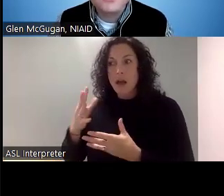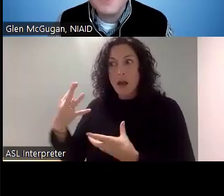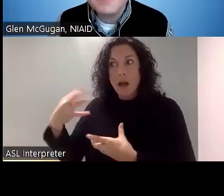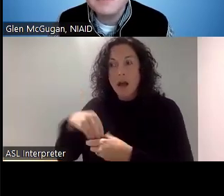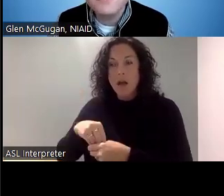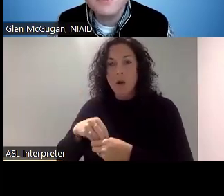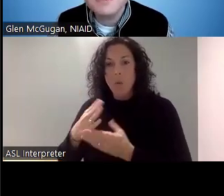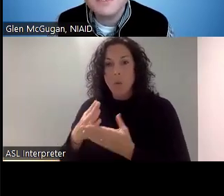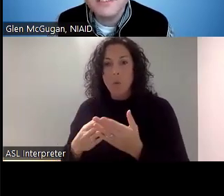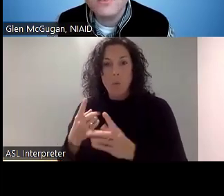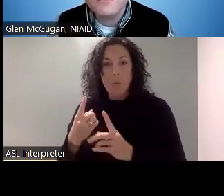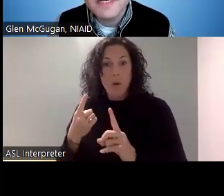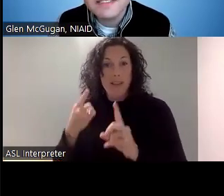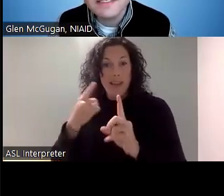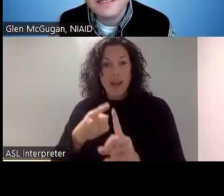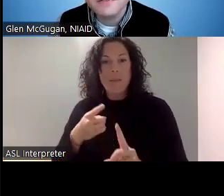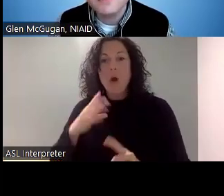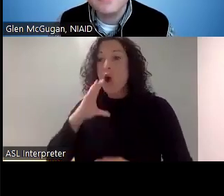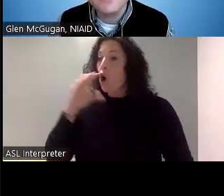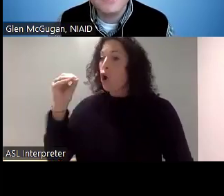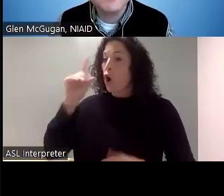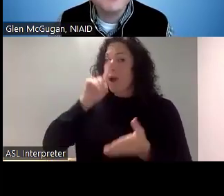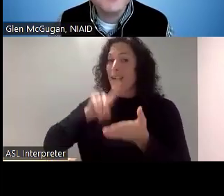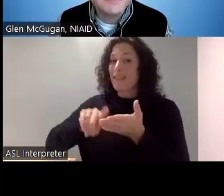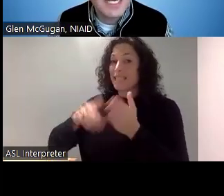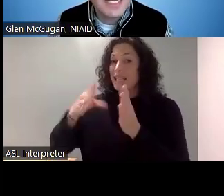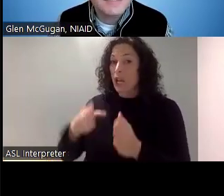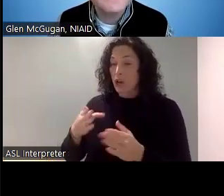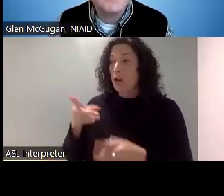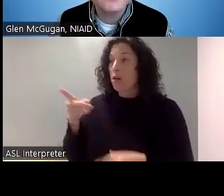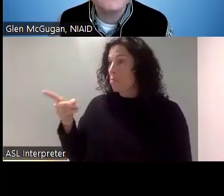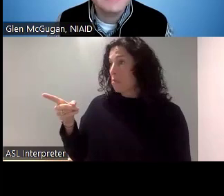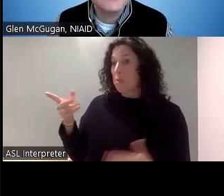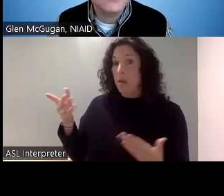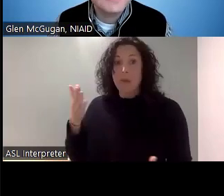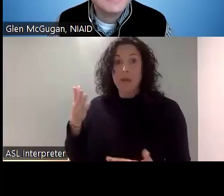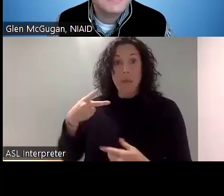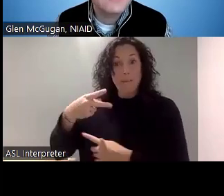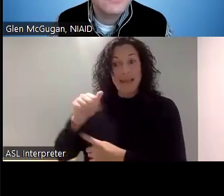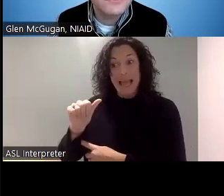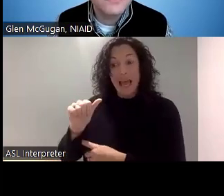you may consider them as a coinvestigator. So they're going to be a PI, sort of equal standing with you.